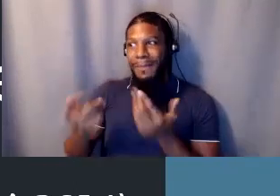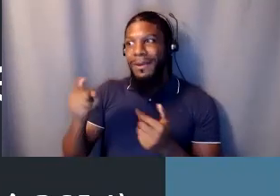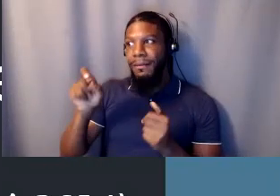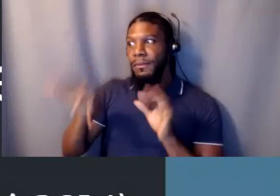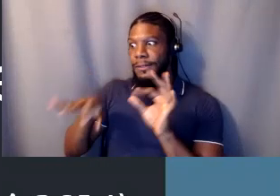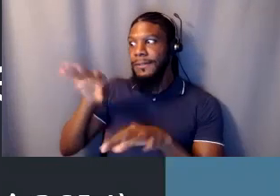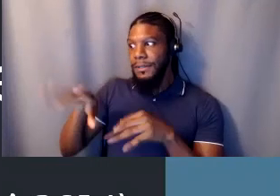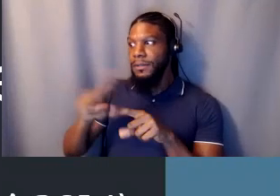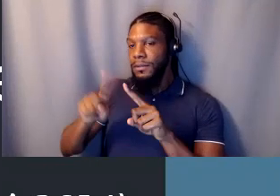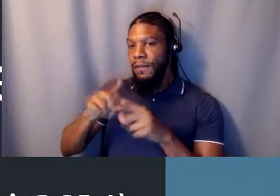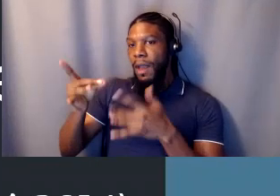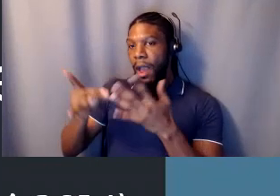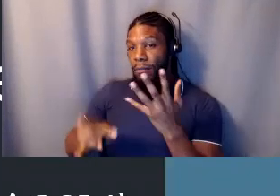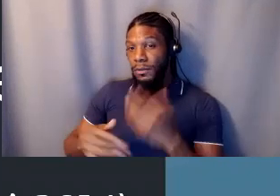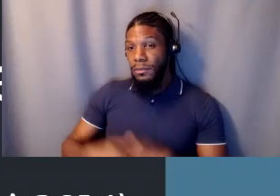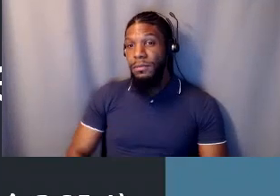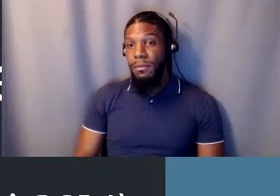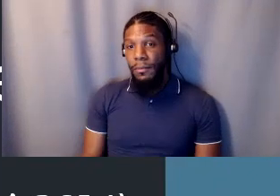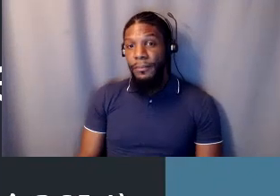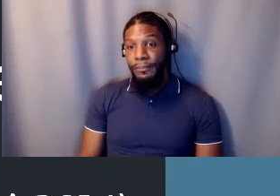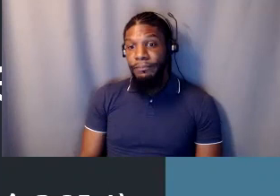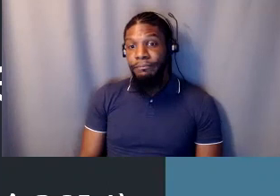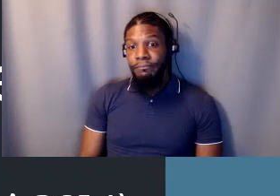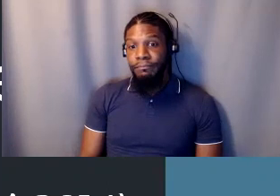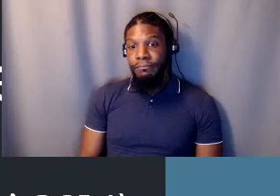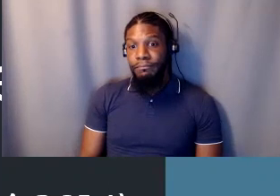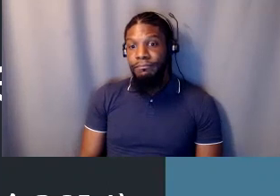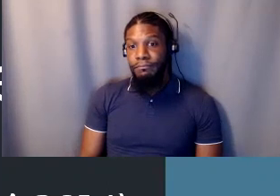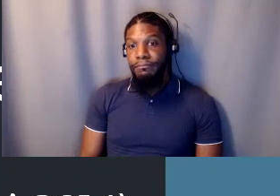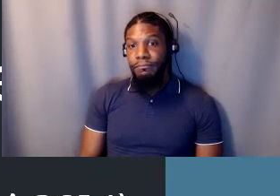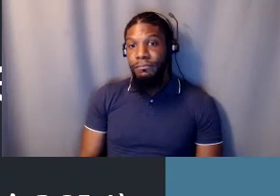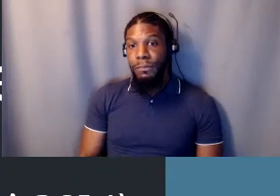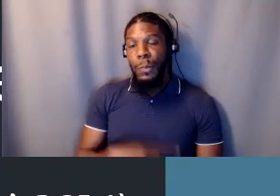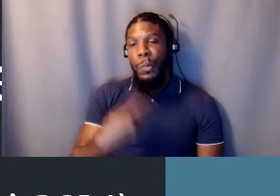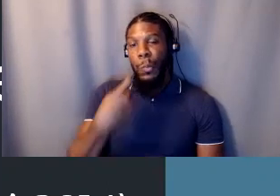In the study that I completed recently with two of my tutors--